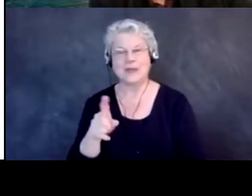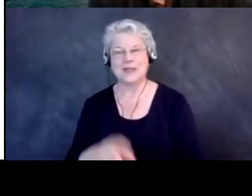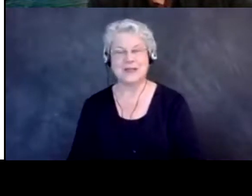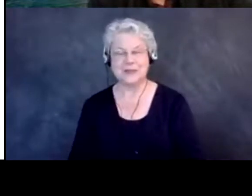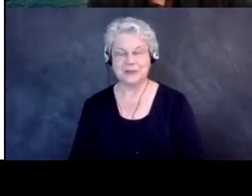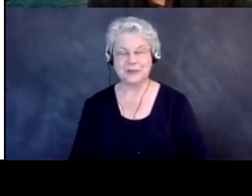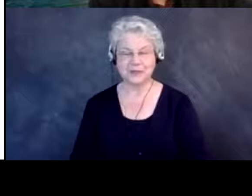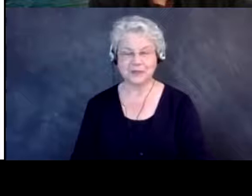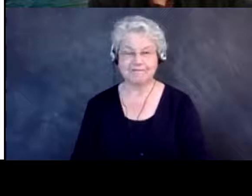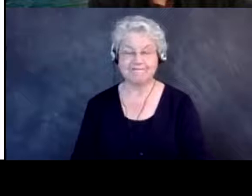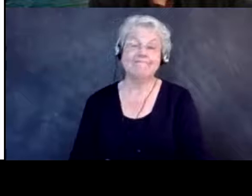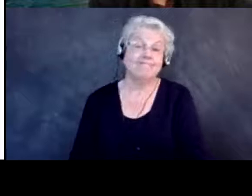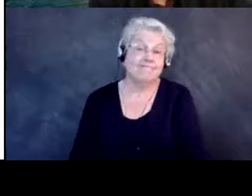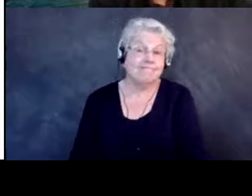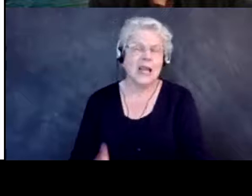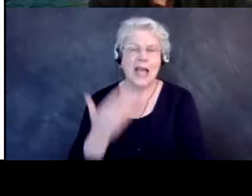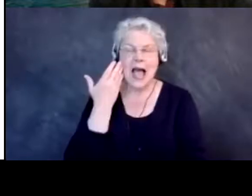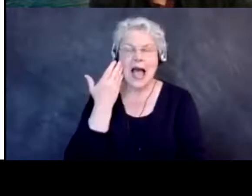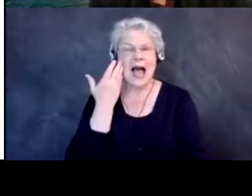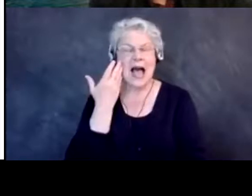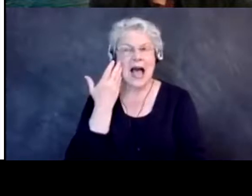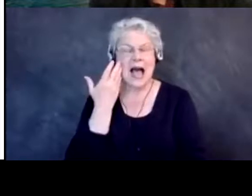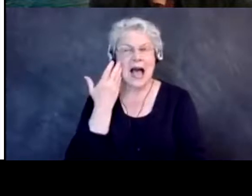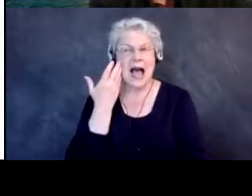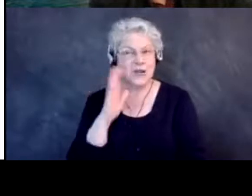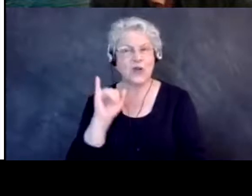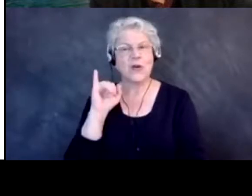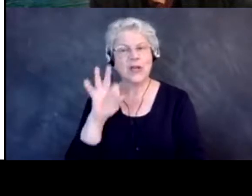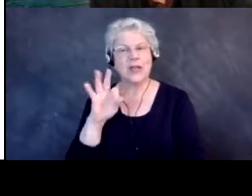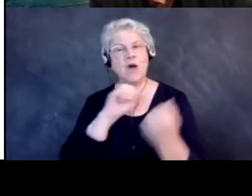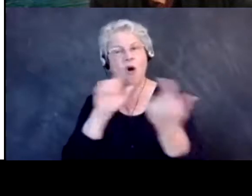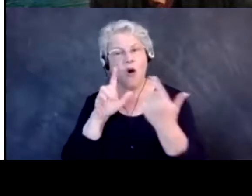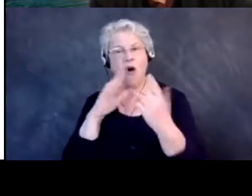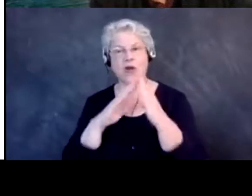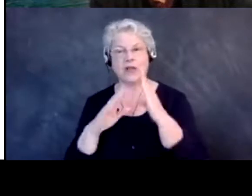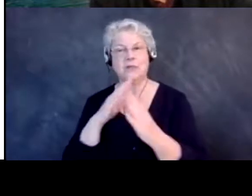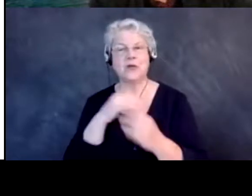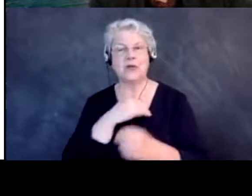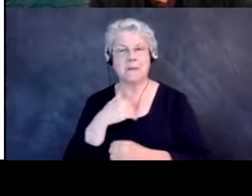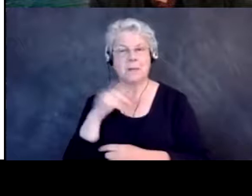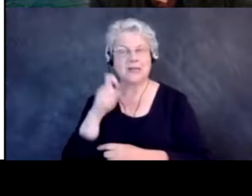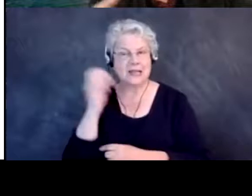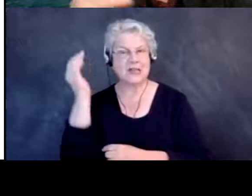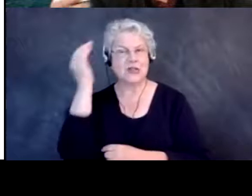I don't necessarily know that all community members need to know about how all the plans